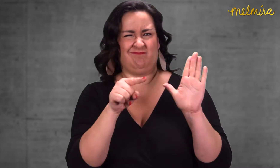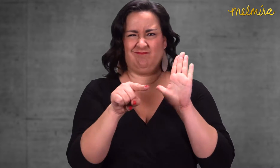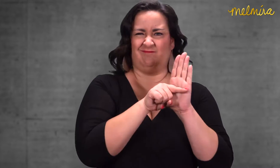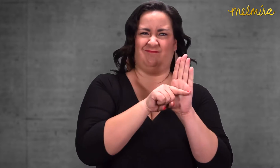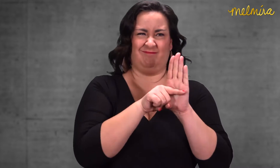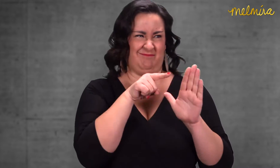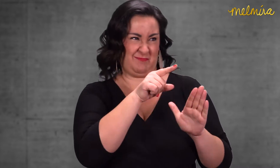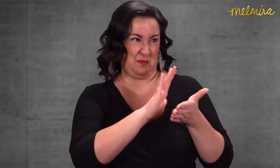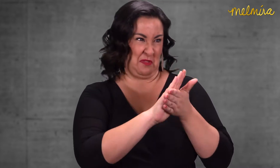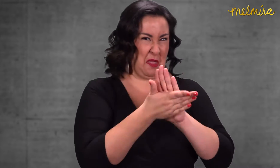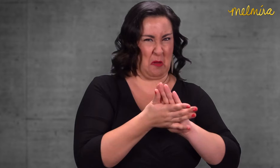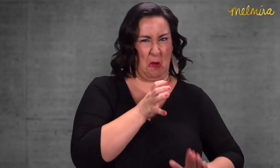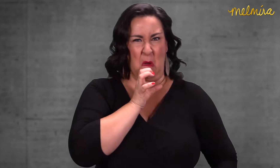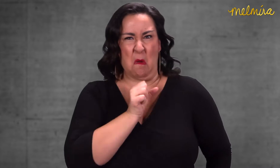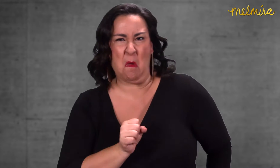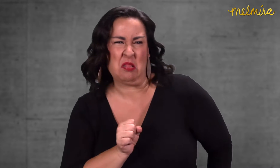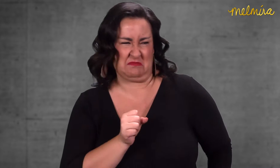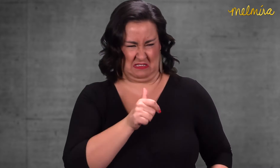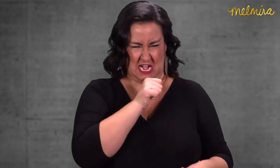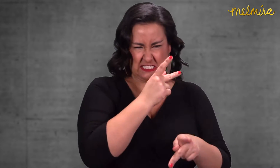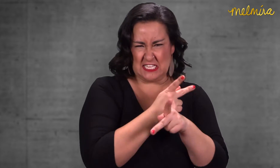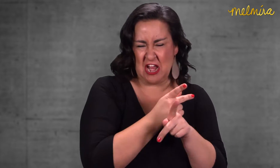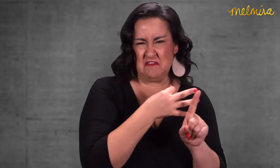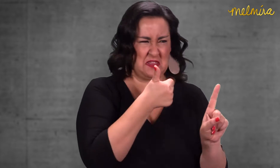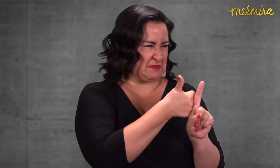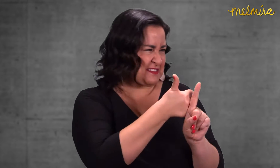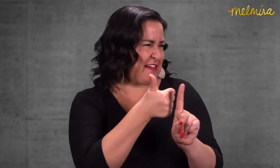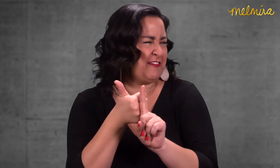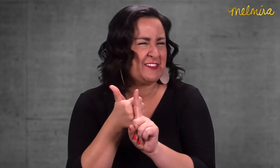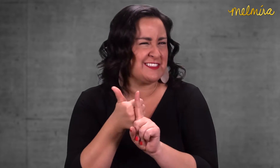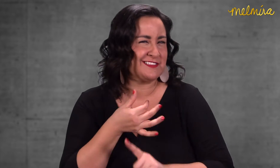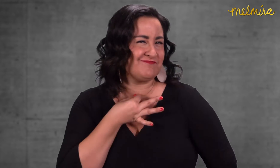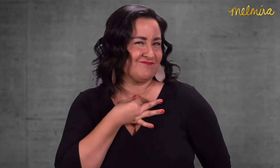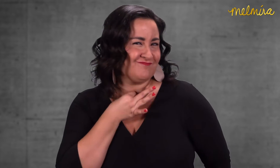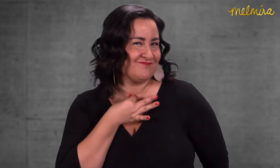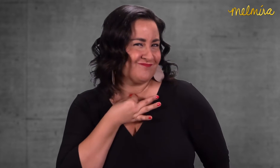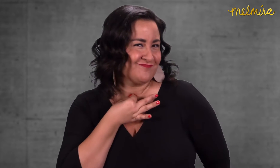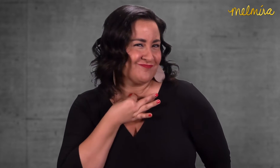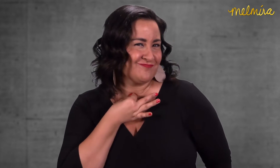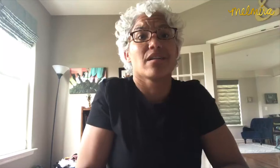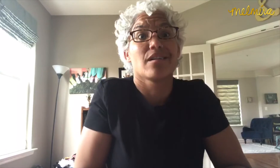women, and them looking older, not taking care of themselves?